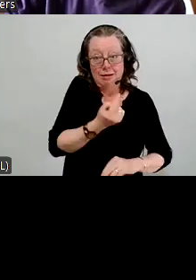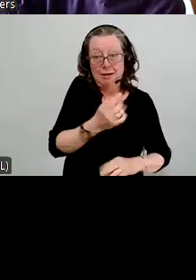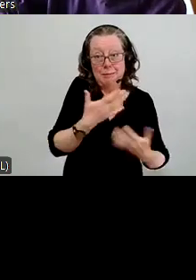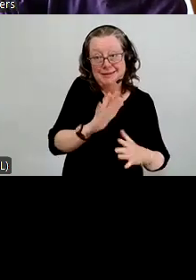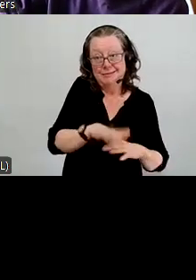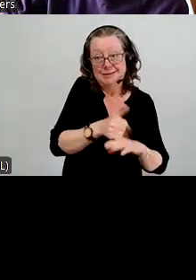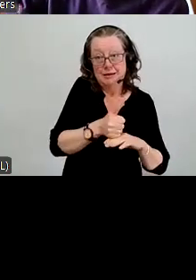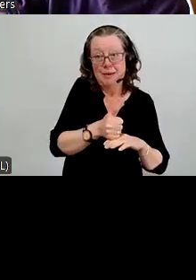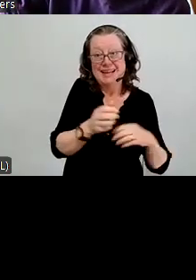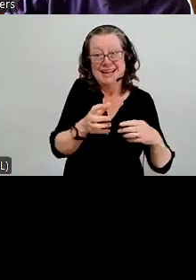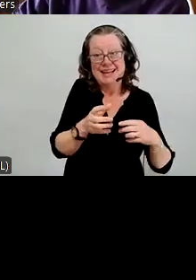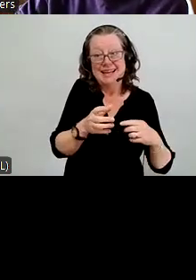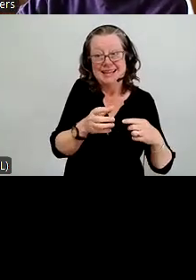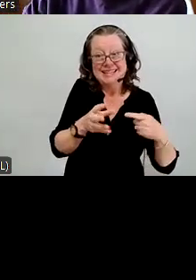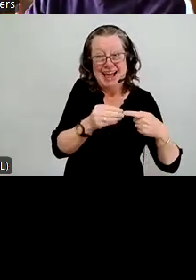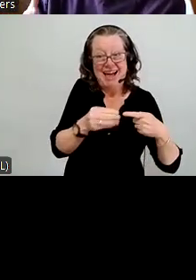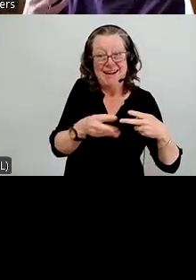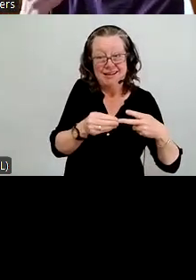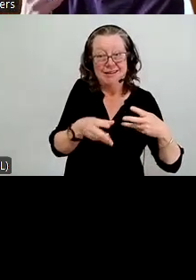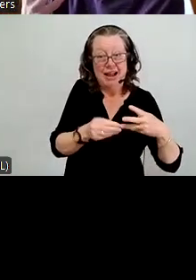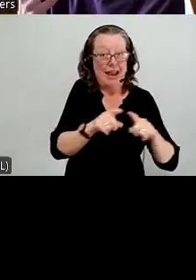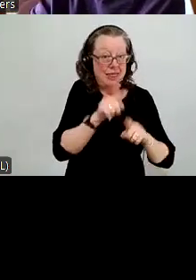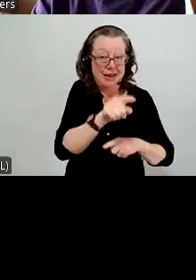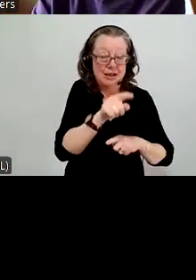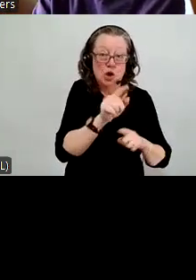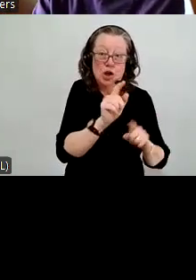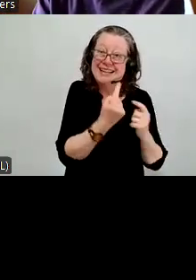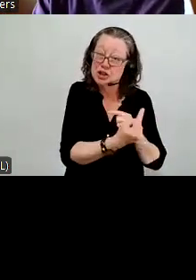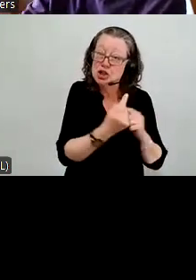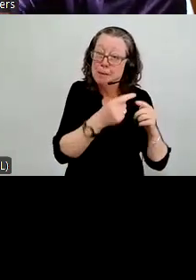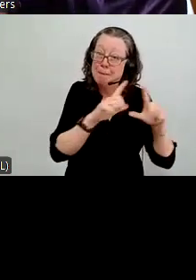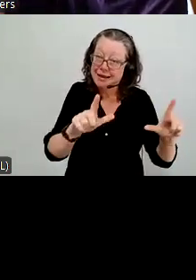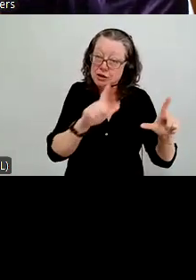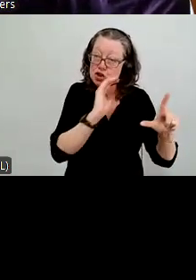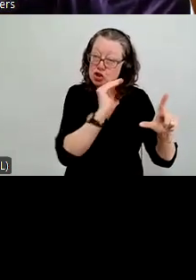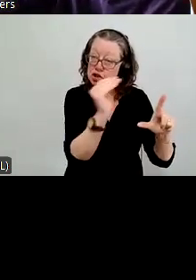on every page as you move through the website. That's passing information about what the URL is,